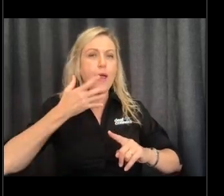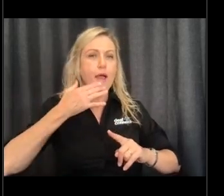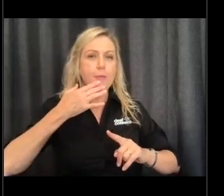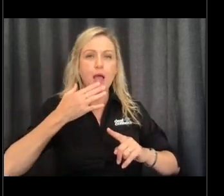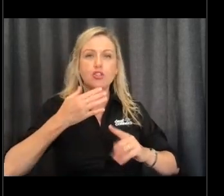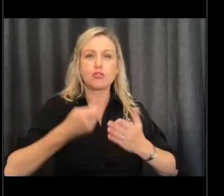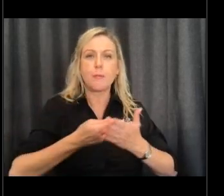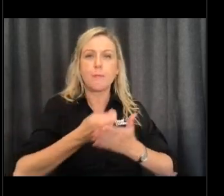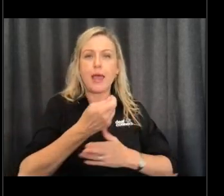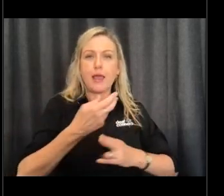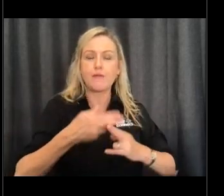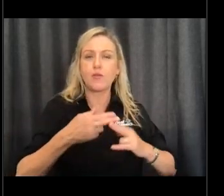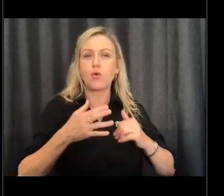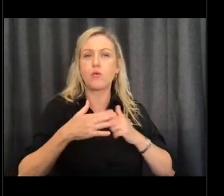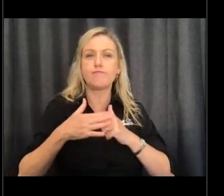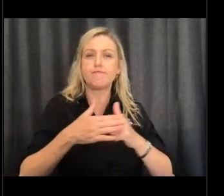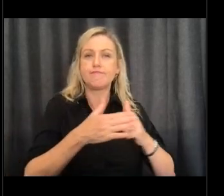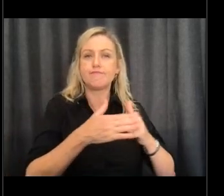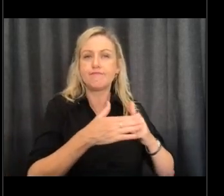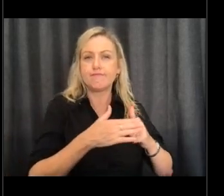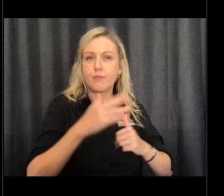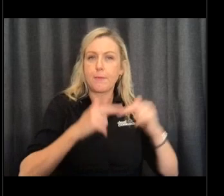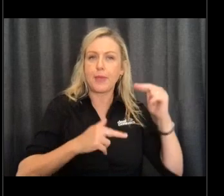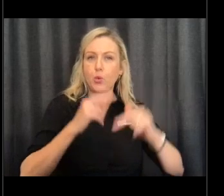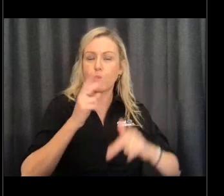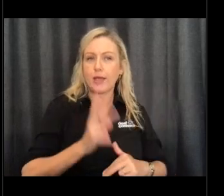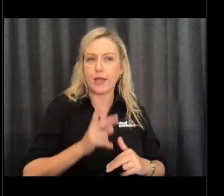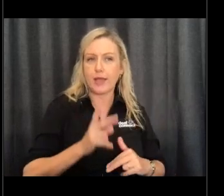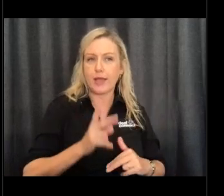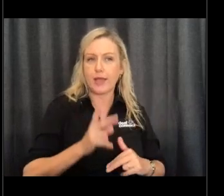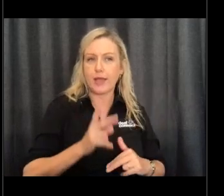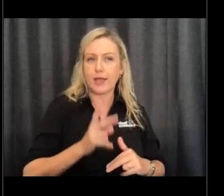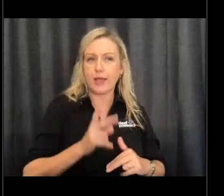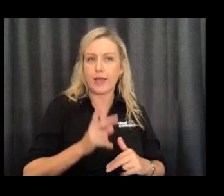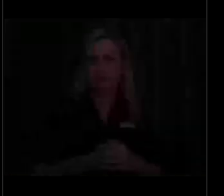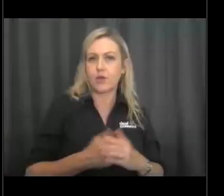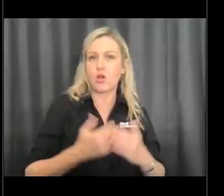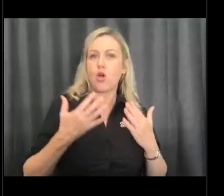And what people often don't think about in terms of considering that cost is, I might